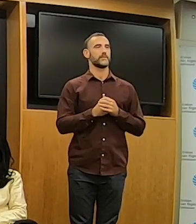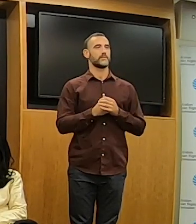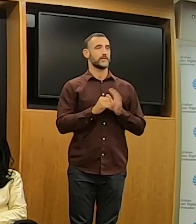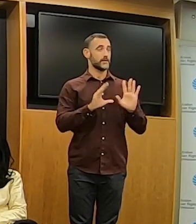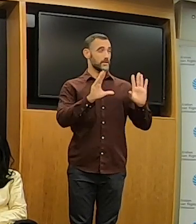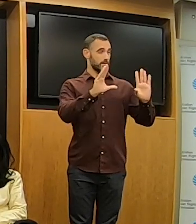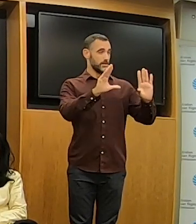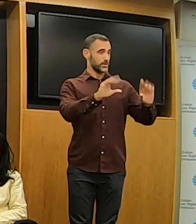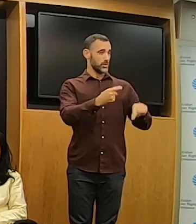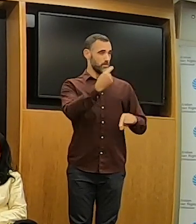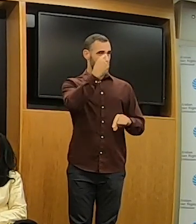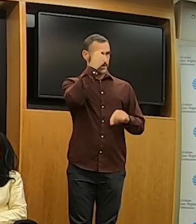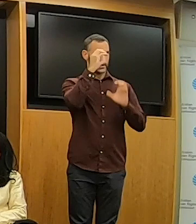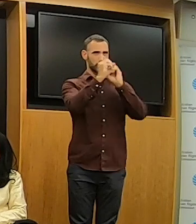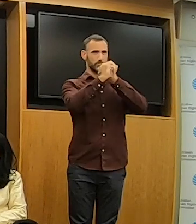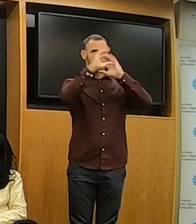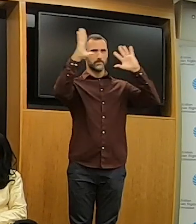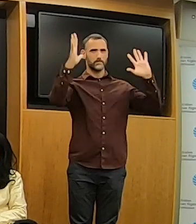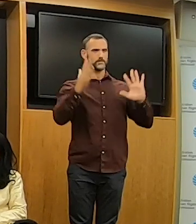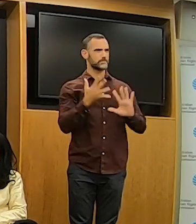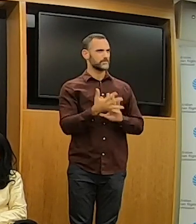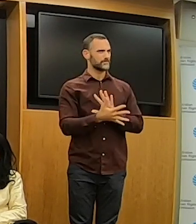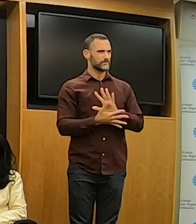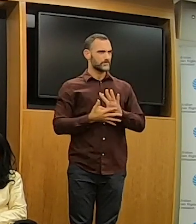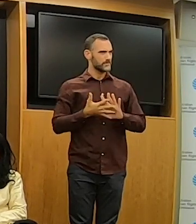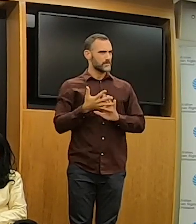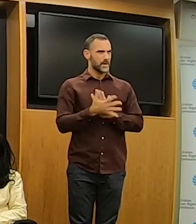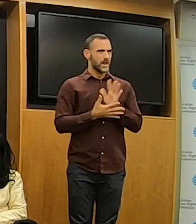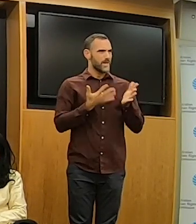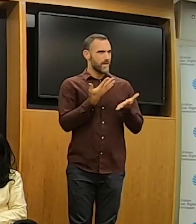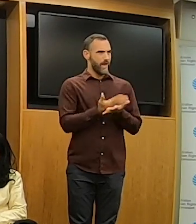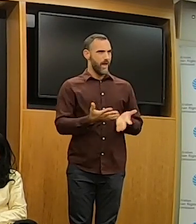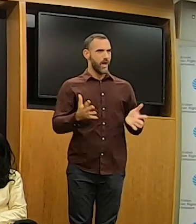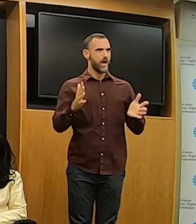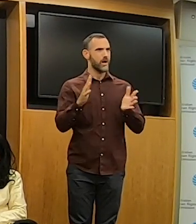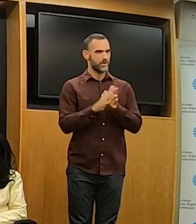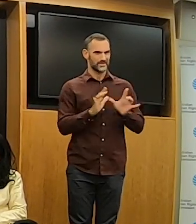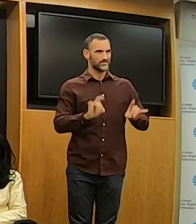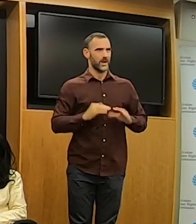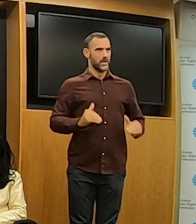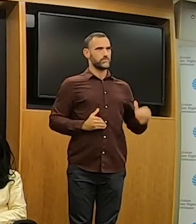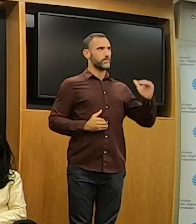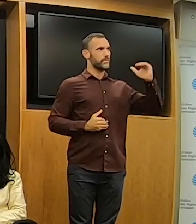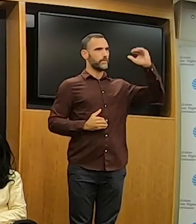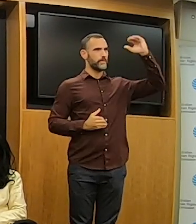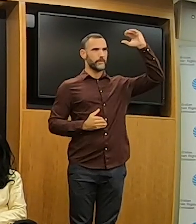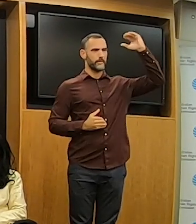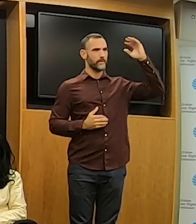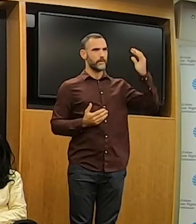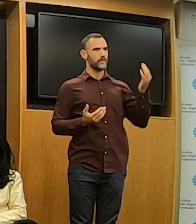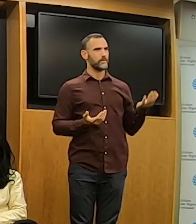Think about the many orders of magnitude more that we detain people, not because they've committed